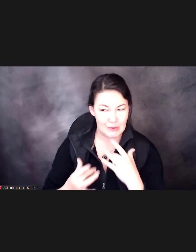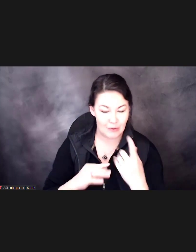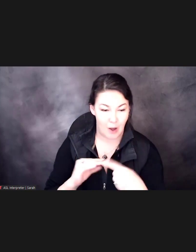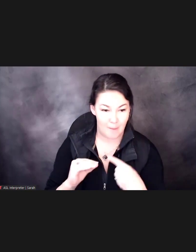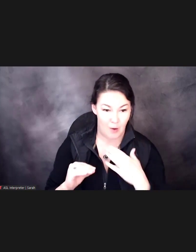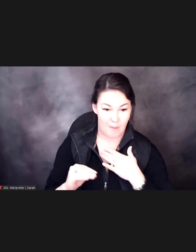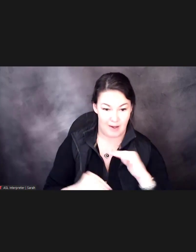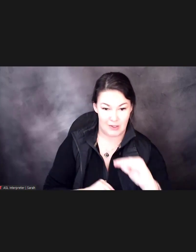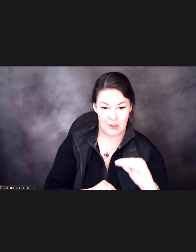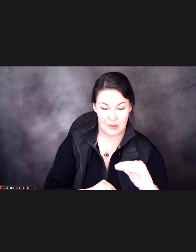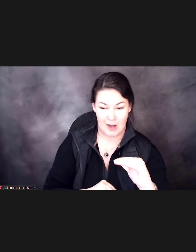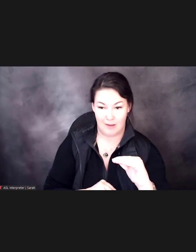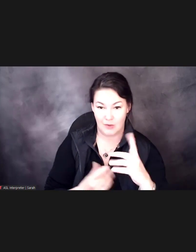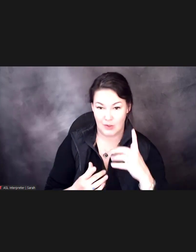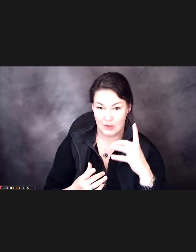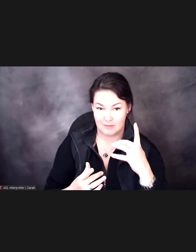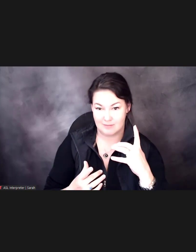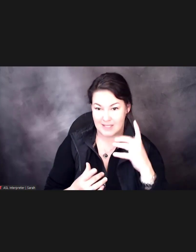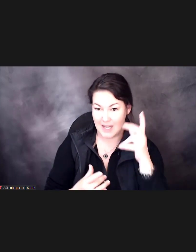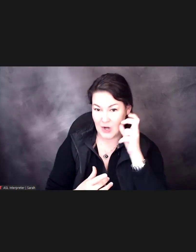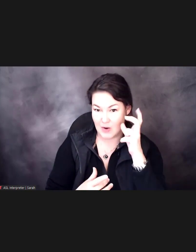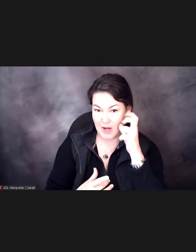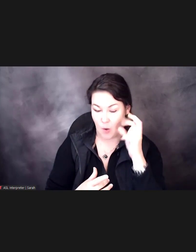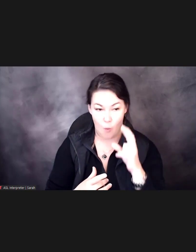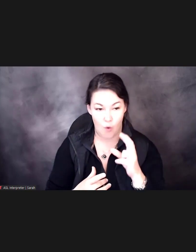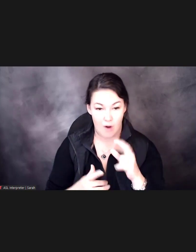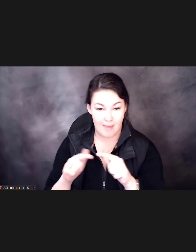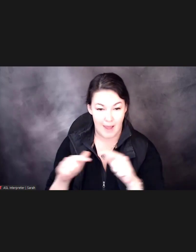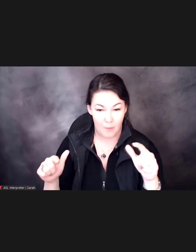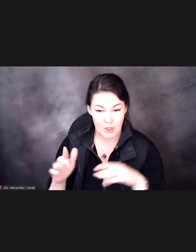concern about a child's hearing or their language development, that